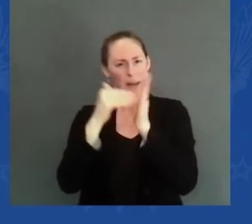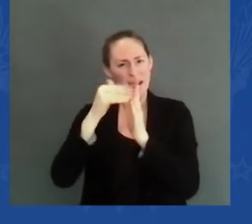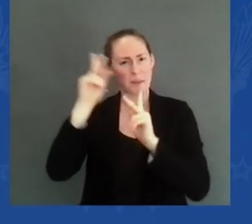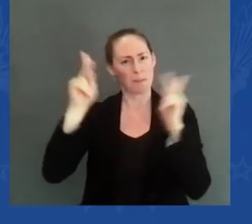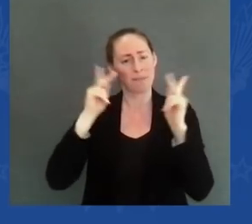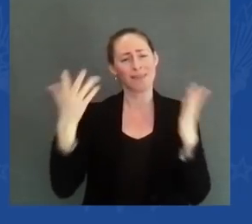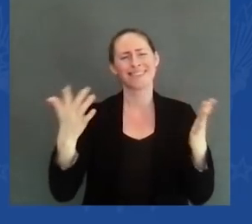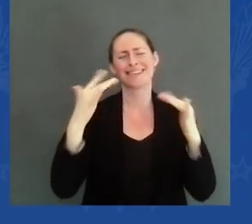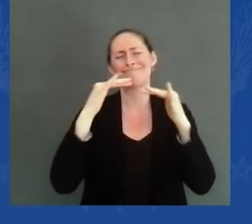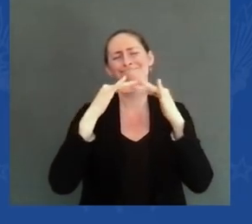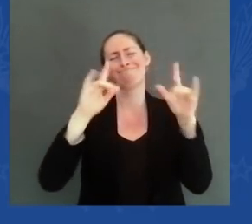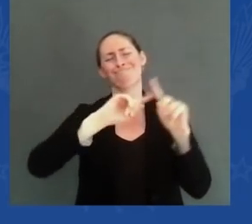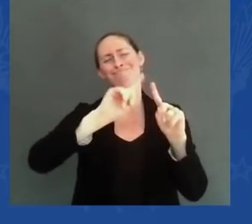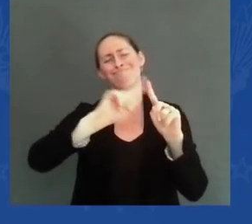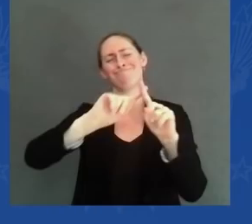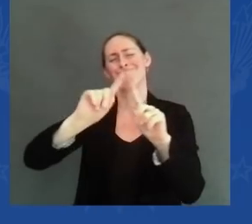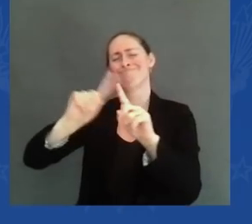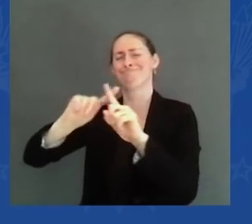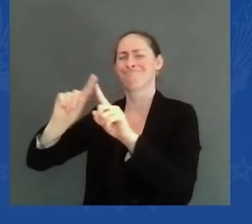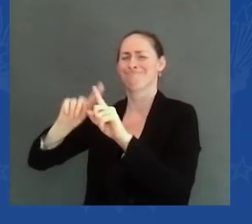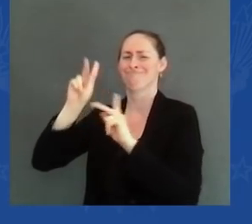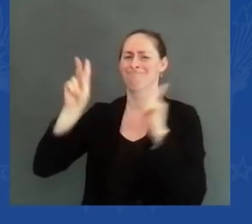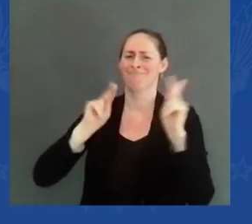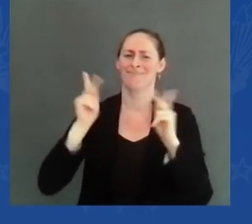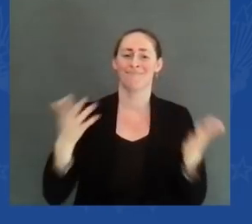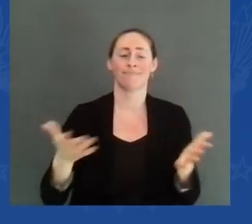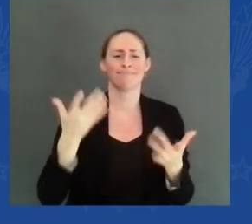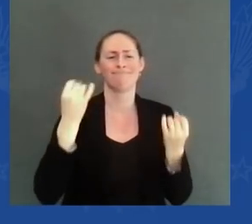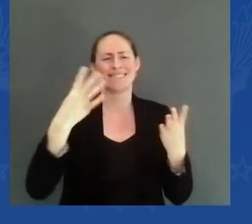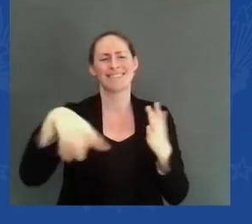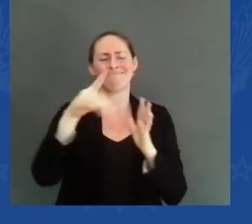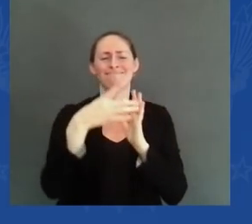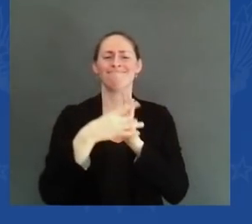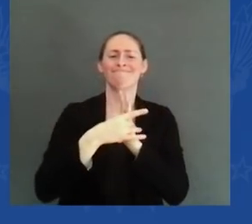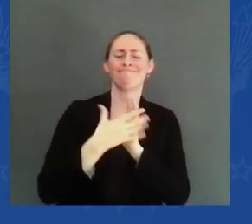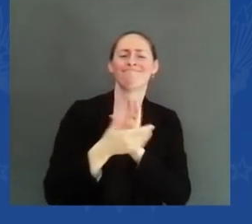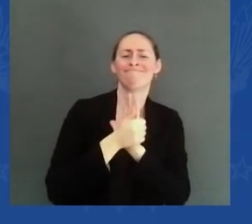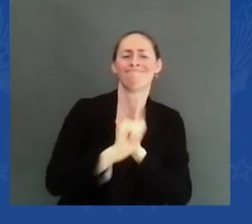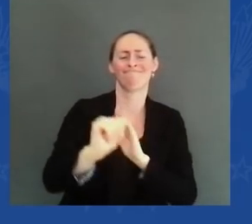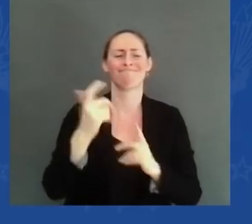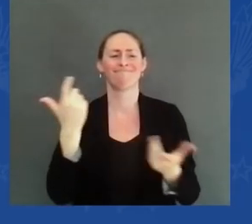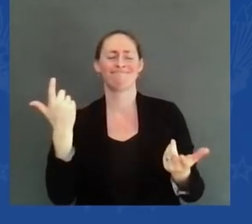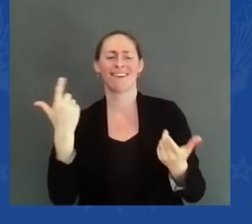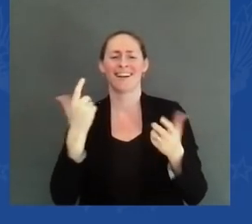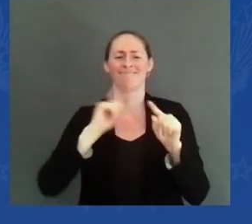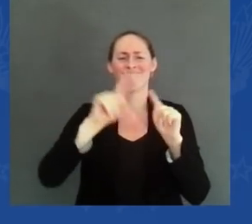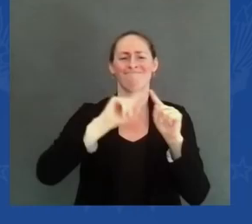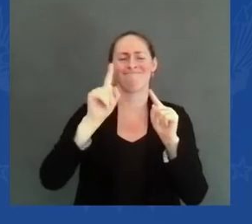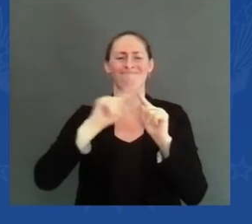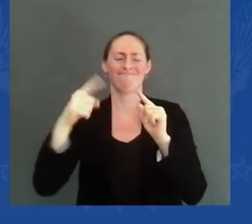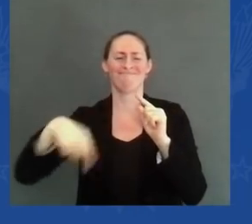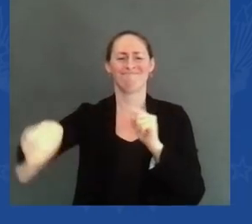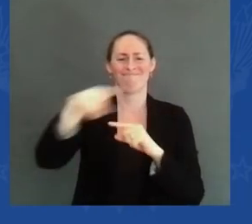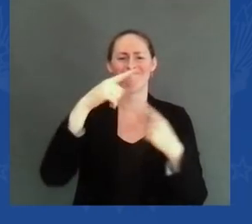equal parts passion and compassion. Where's Donovan? Male Speaker: Right here. Senator Schumer: There he is.